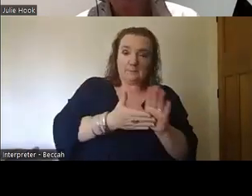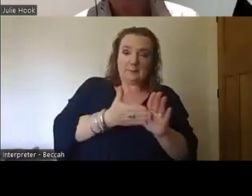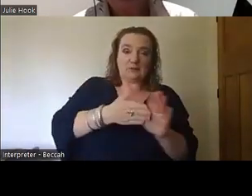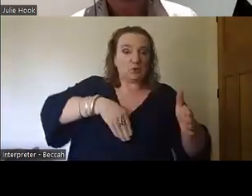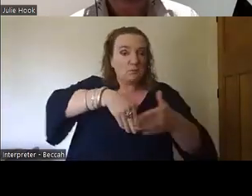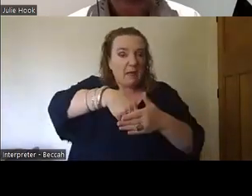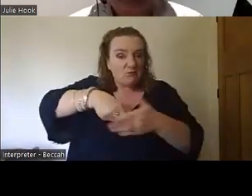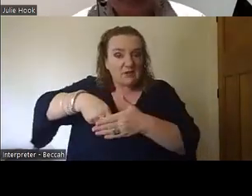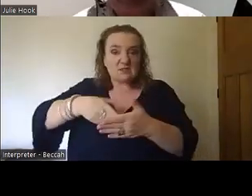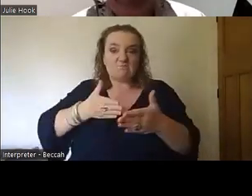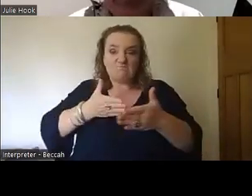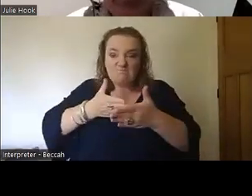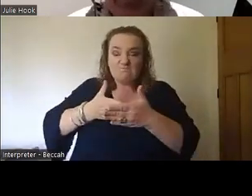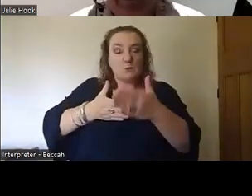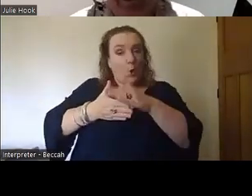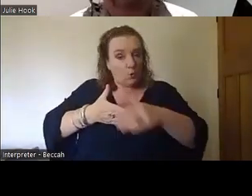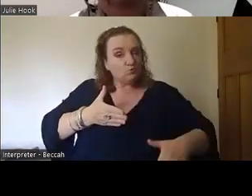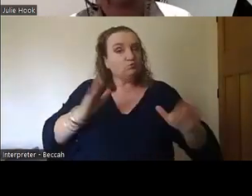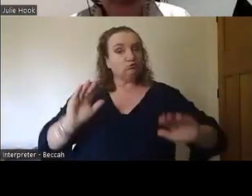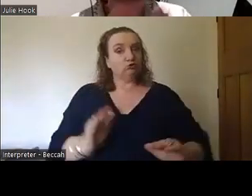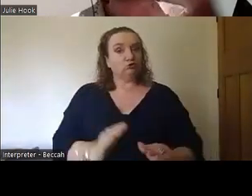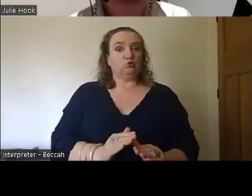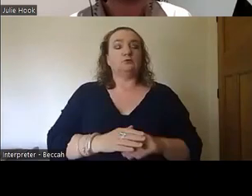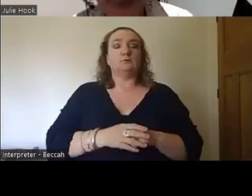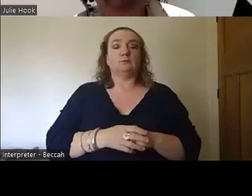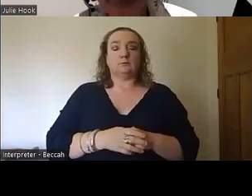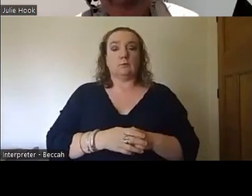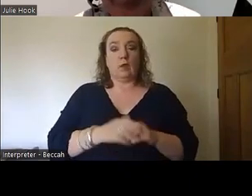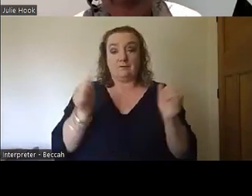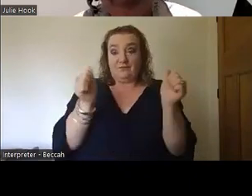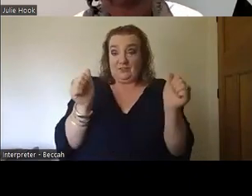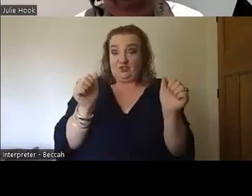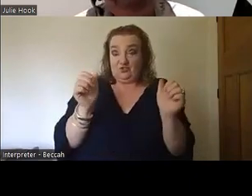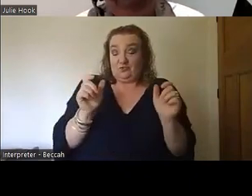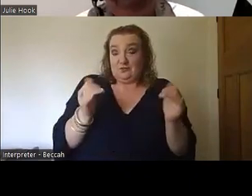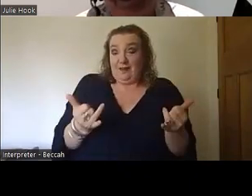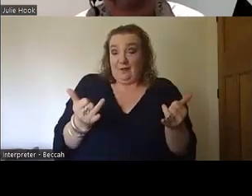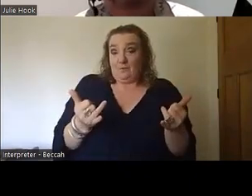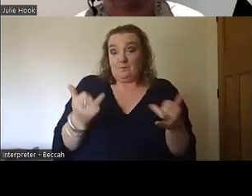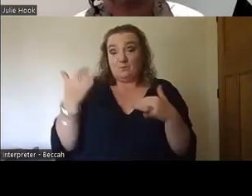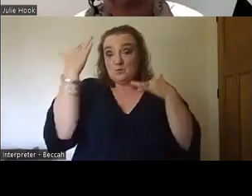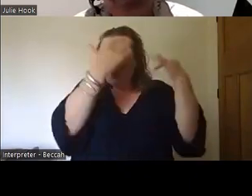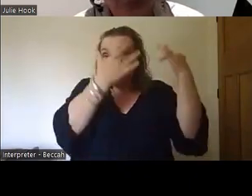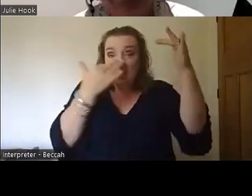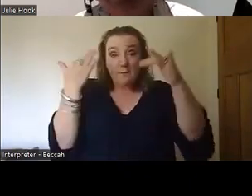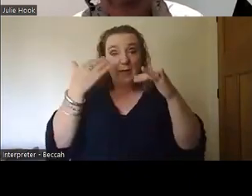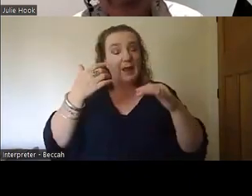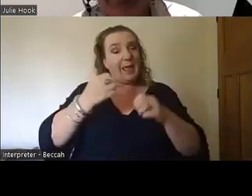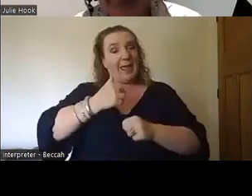So, I'm going to finish with that, to actually think about the roles that we all have to play.